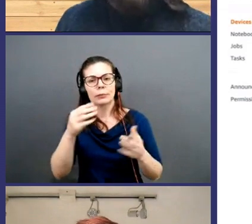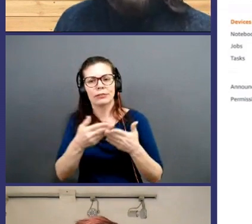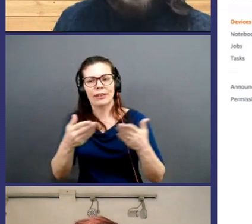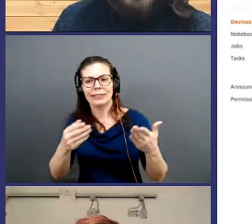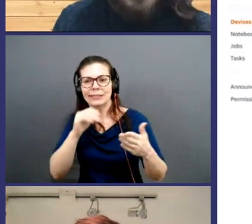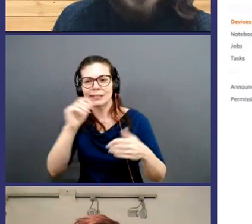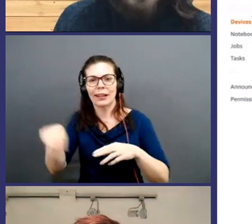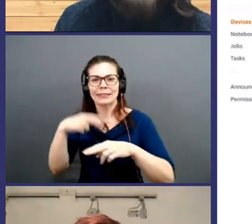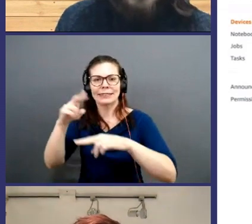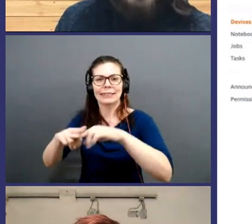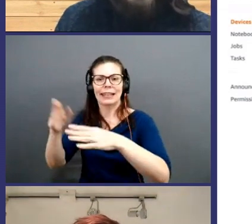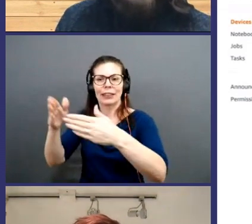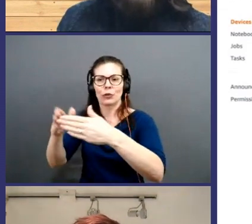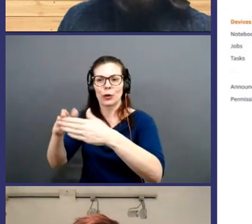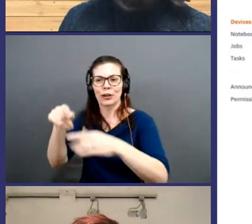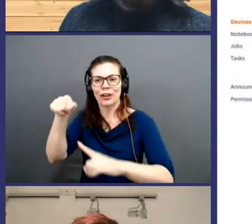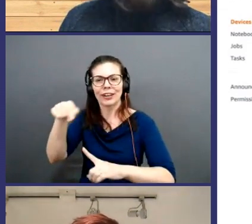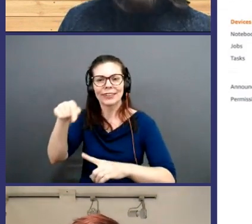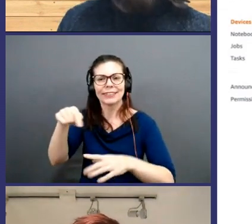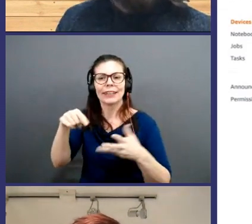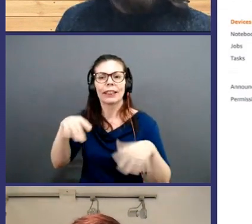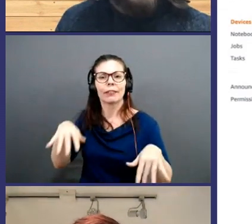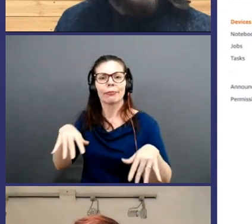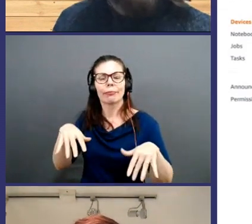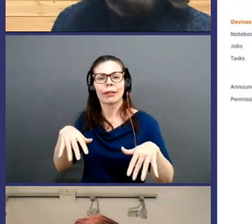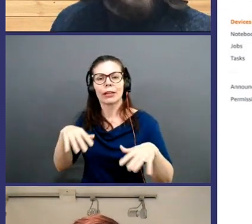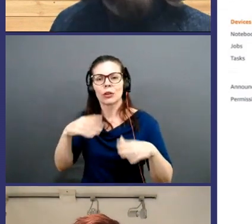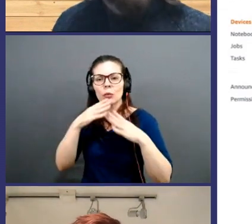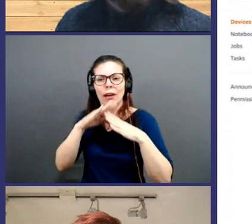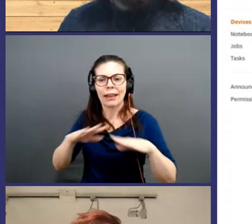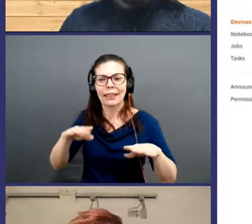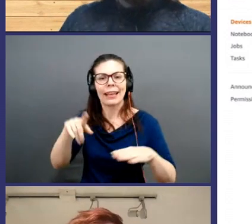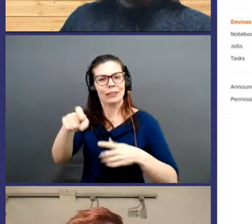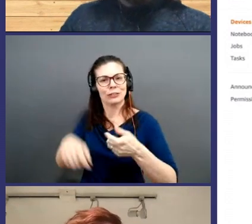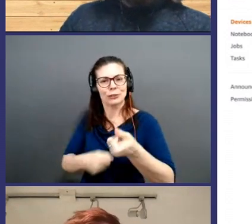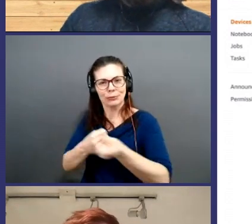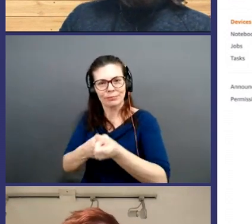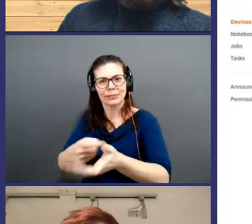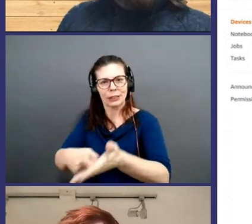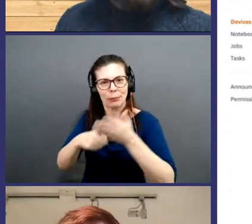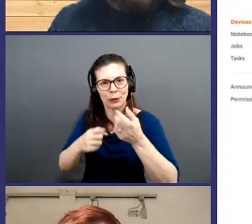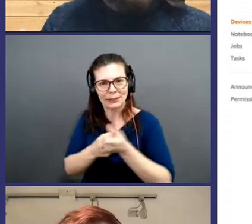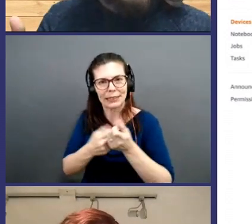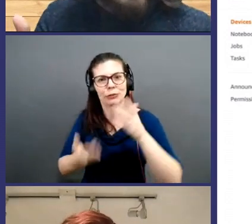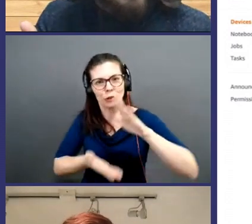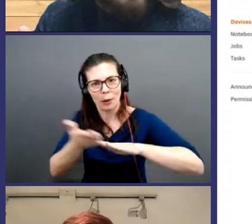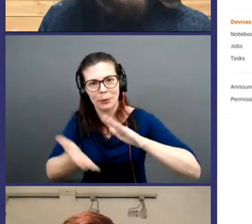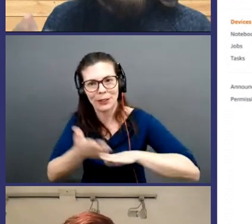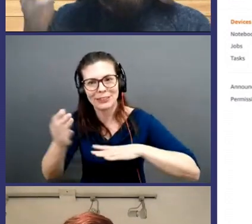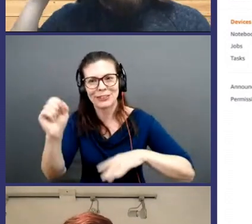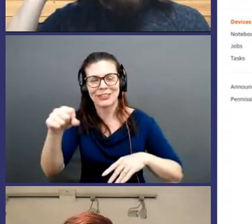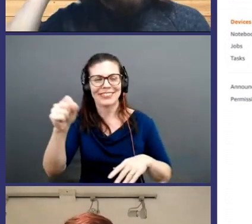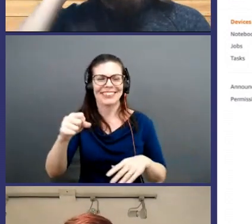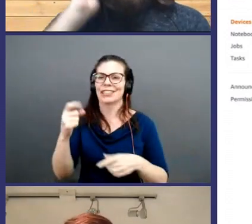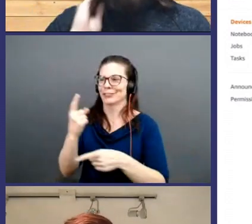and doing their job quietly; they're demanding. A support team is needed to keep them operational," so- - Yes. So this is like an early-stage device.